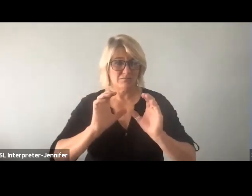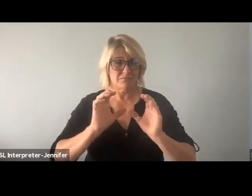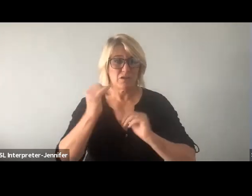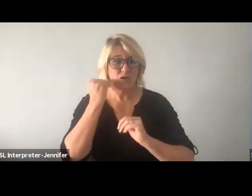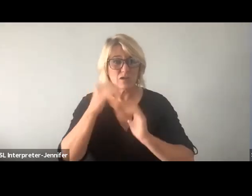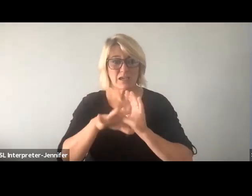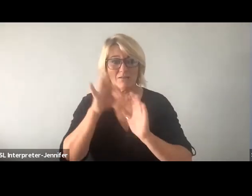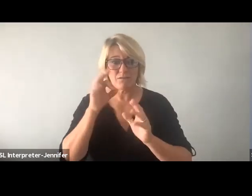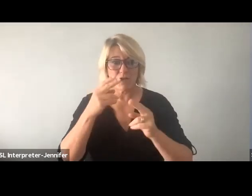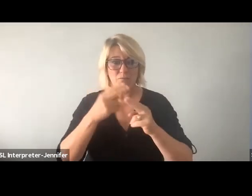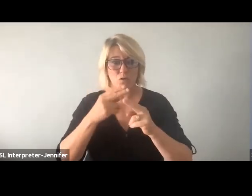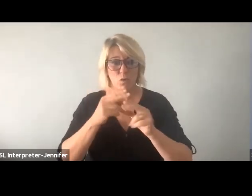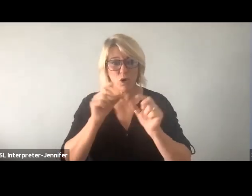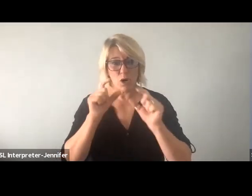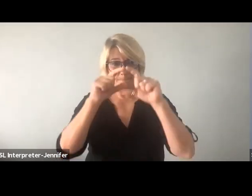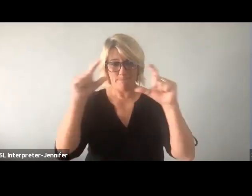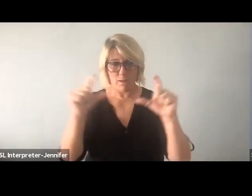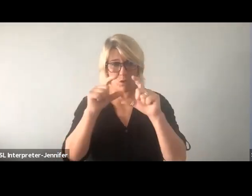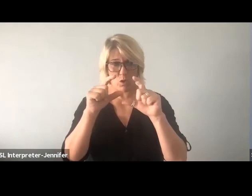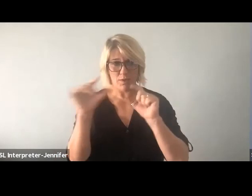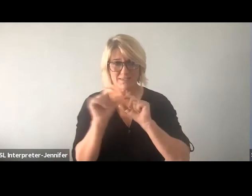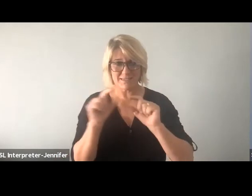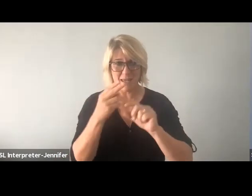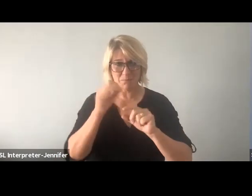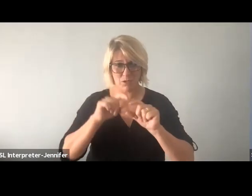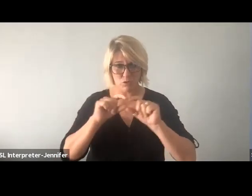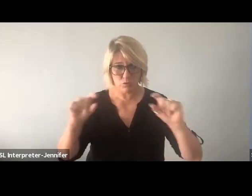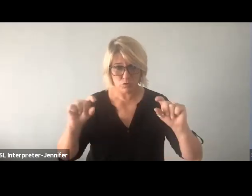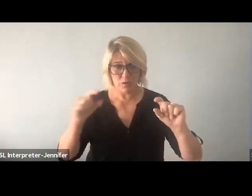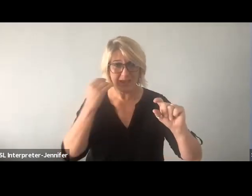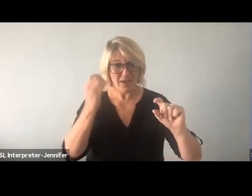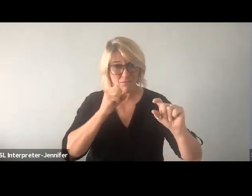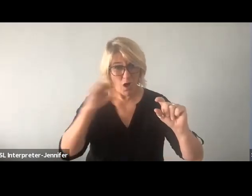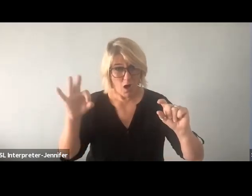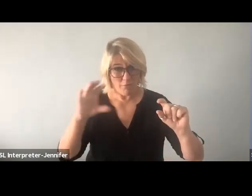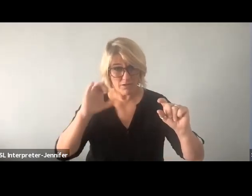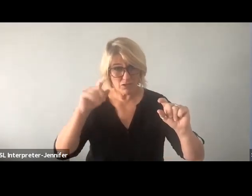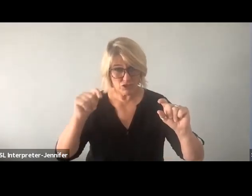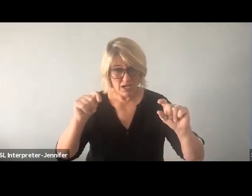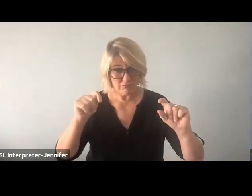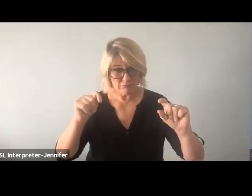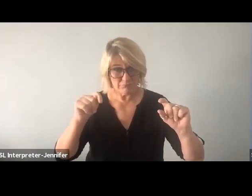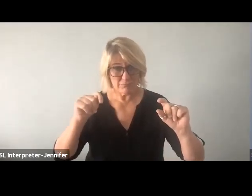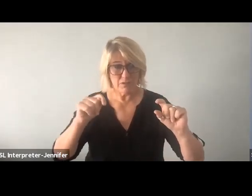If you have technical issues, please use the chat feature. You can find the word bubble on the same menu